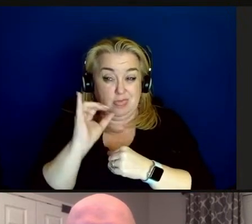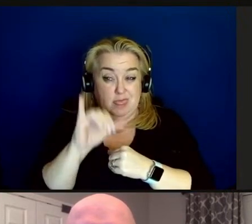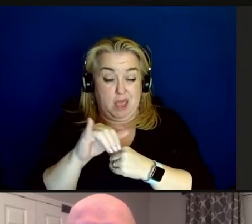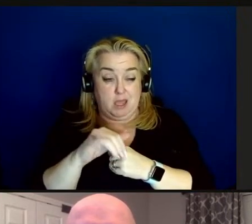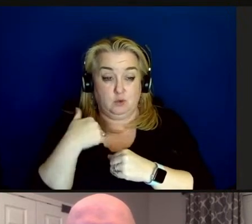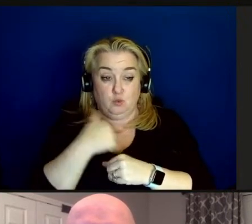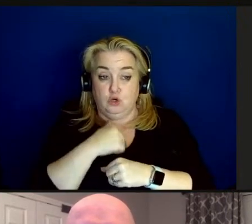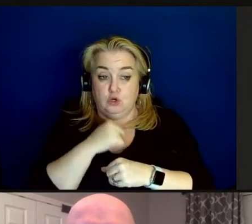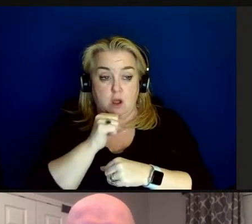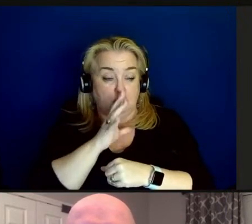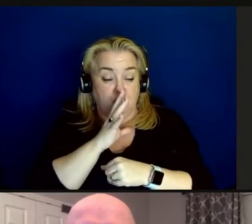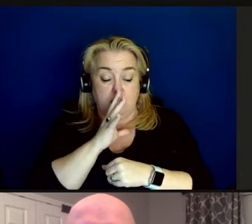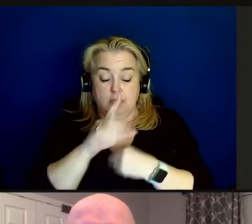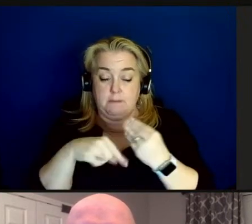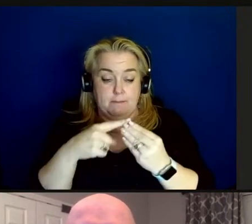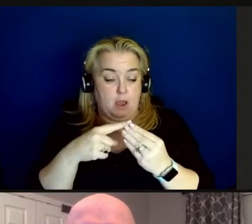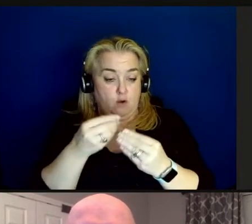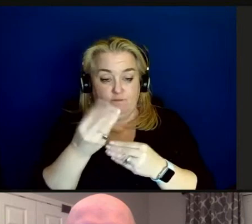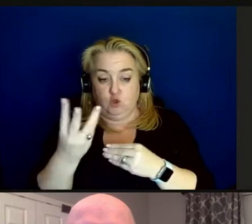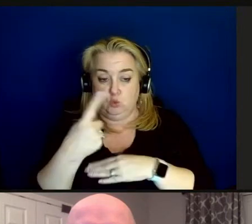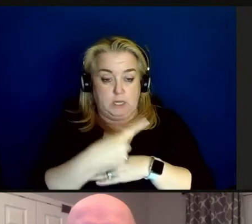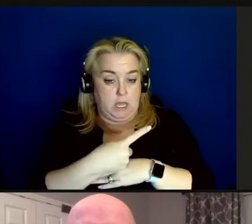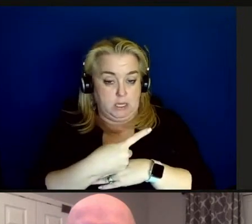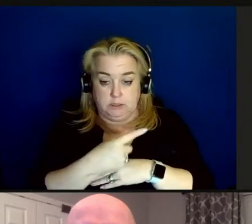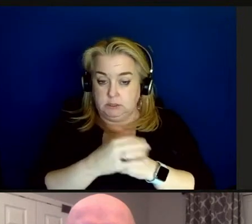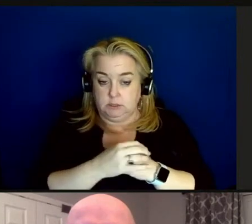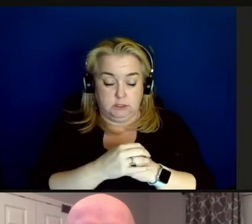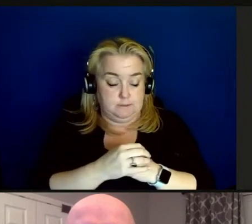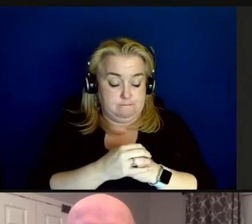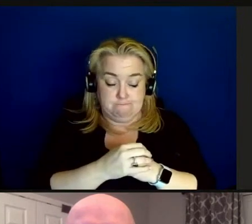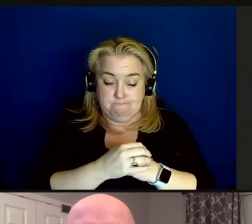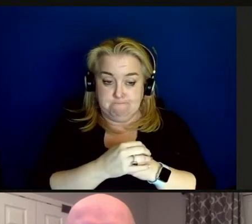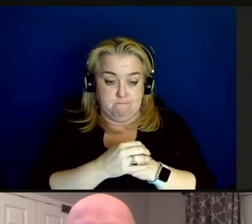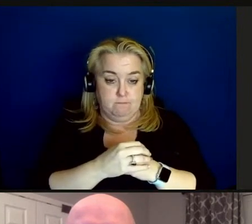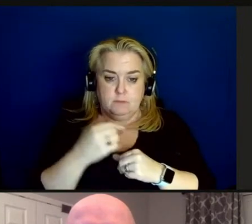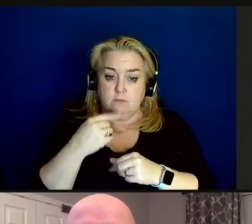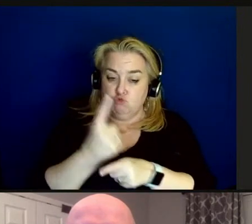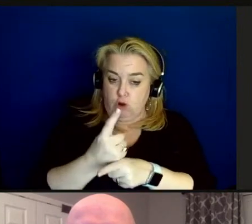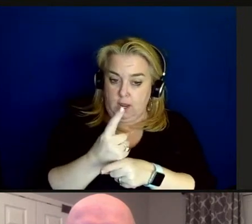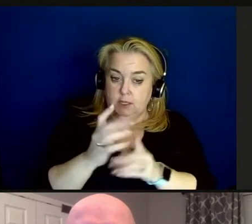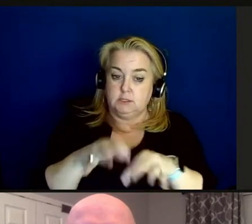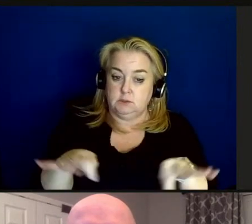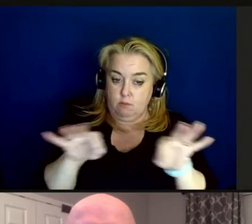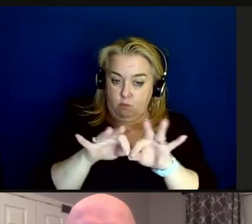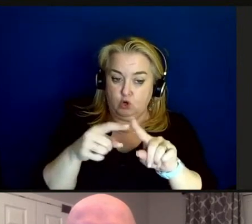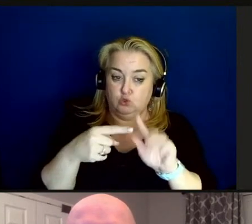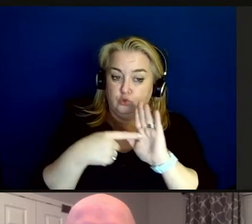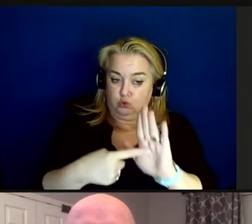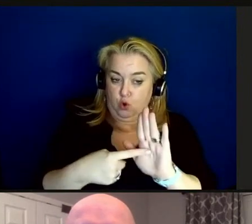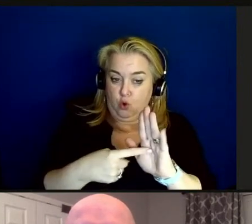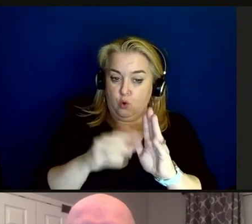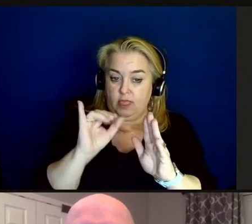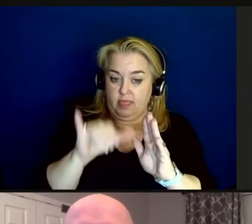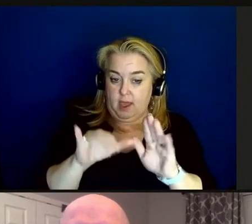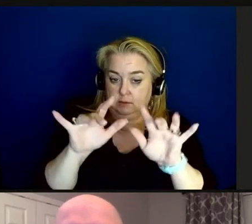PROGRAM PLUS ALL THE DAYS AT THE LIBRARY. I MEAN JUST TO ADDRESS THAT